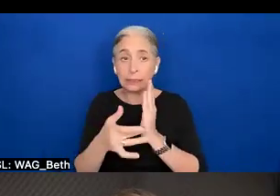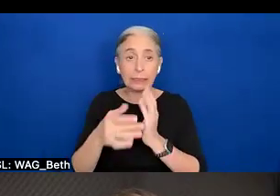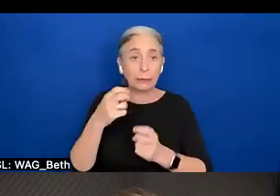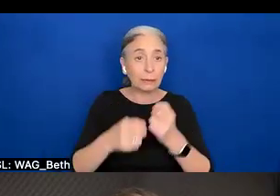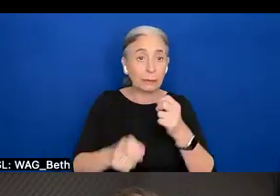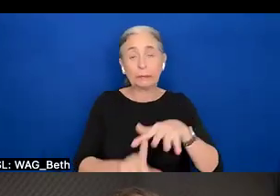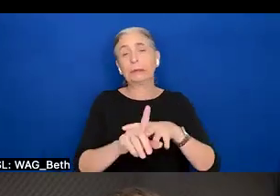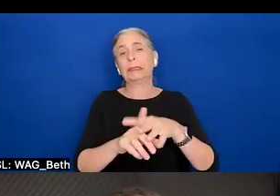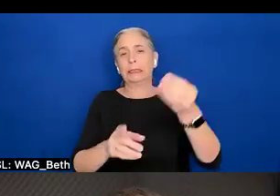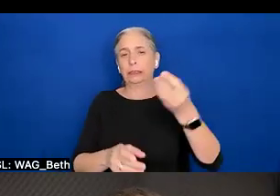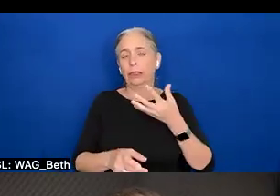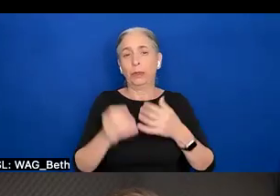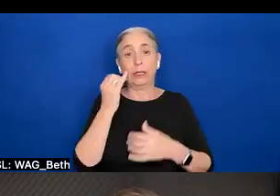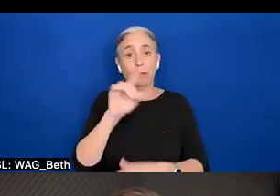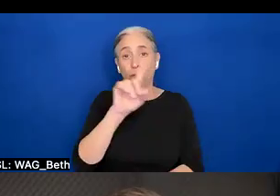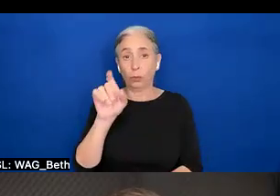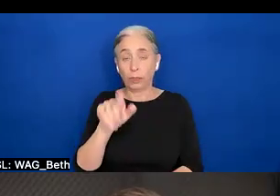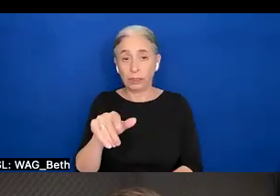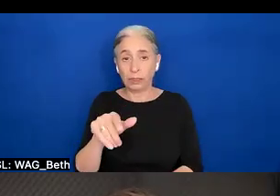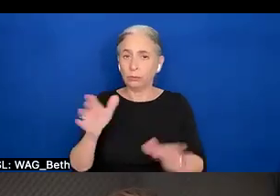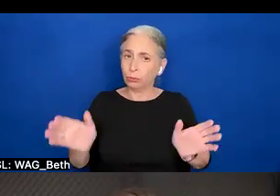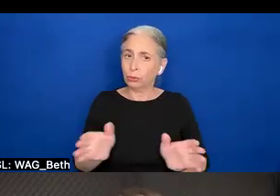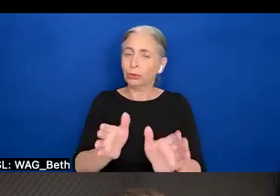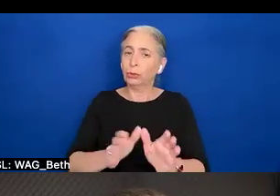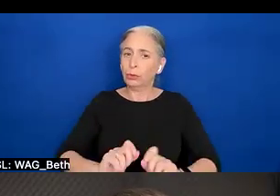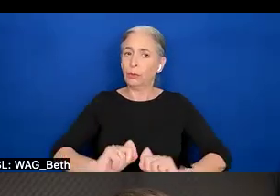And if you have any questions, we encourage you to post in the Q&A.